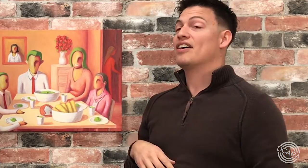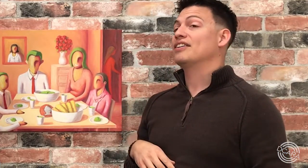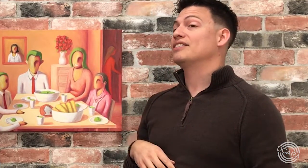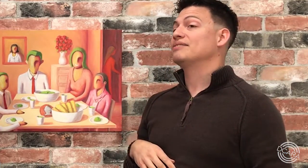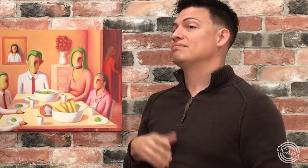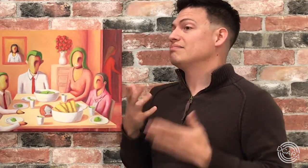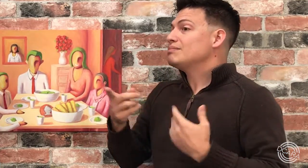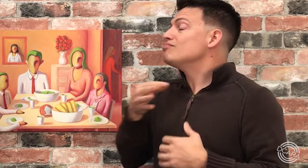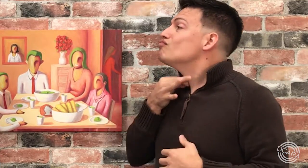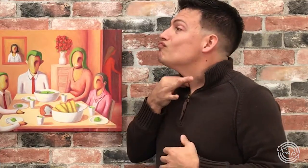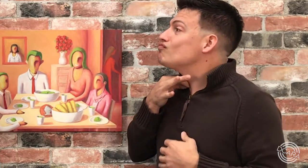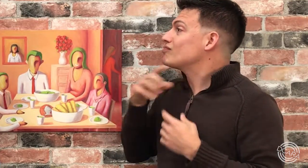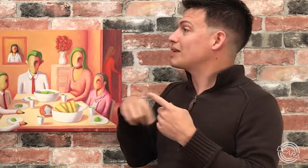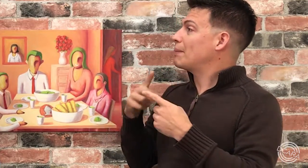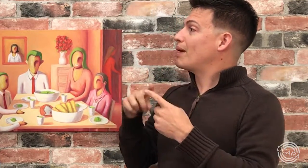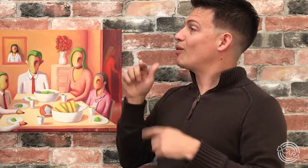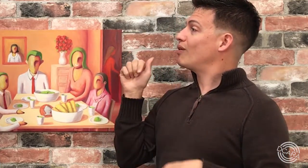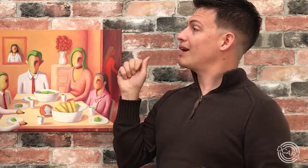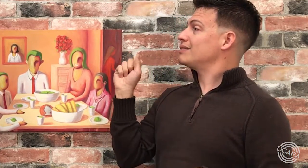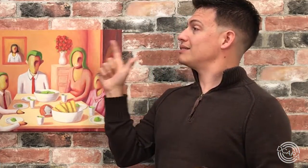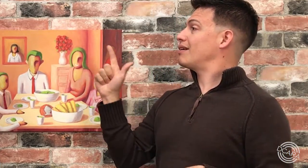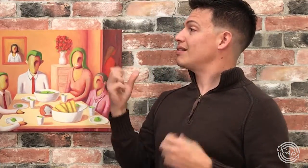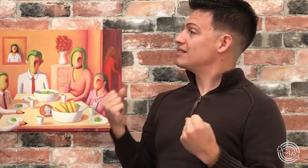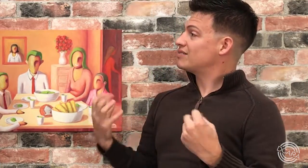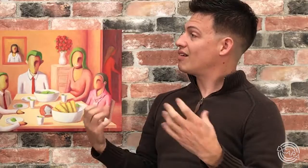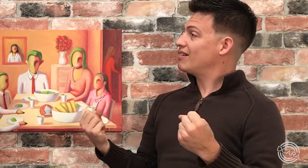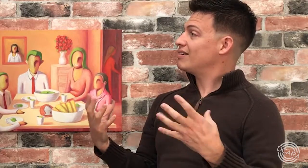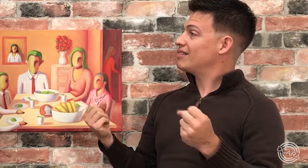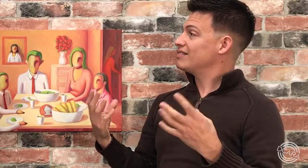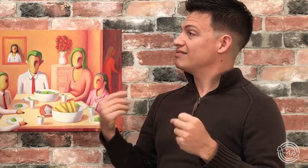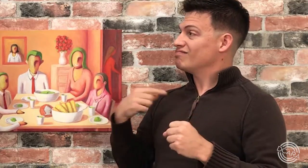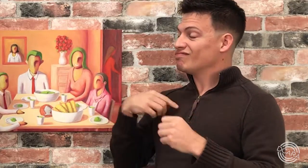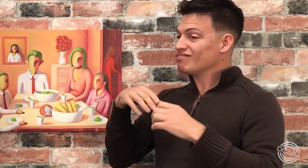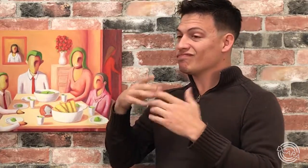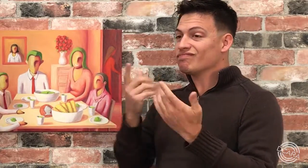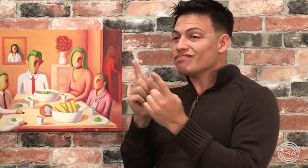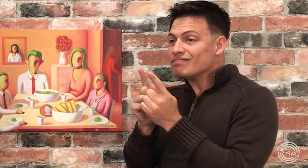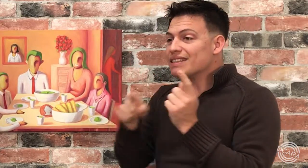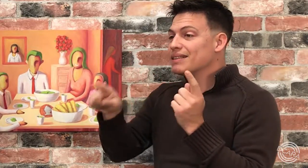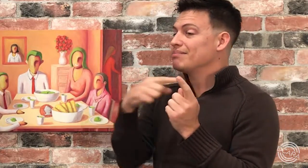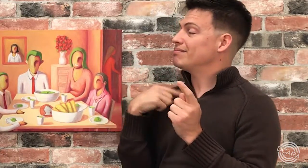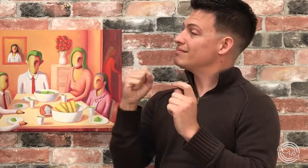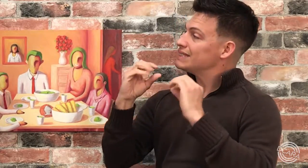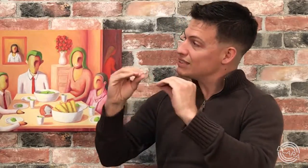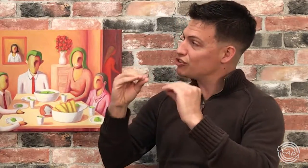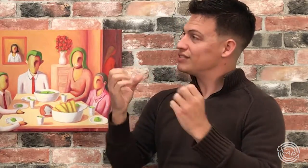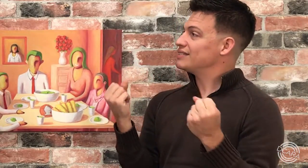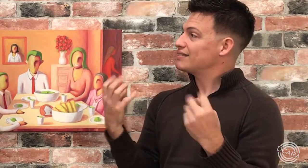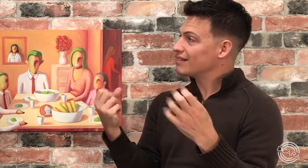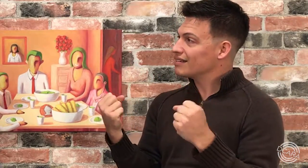Maybe they are curious about American Sign Language (ASL). When I meet the families, I can teach them some signs.